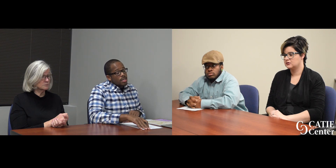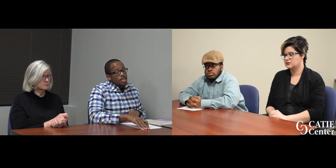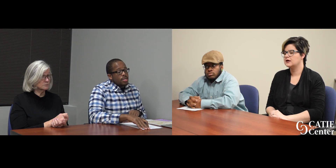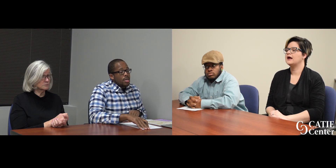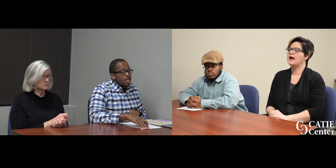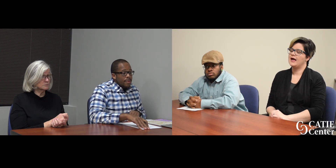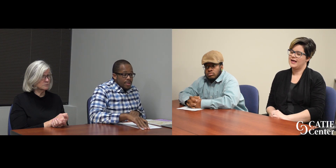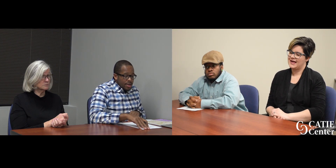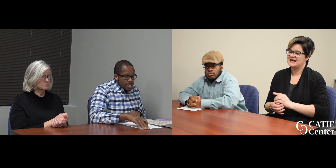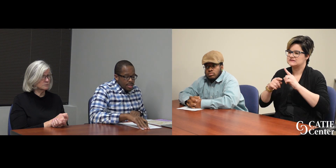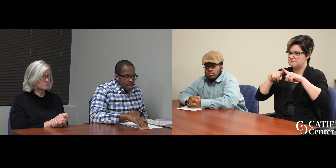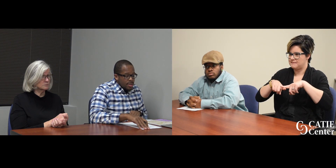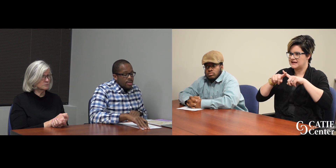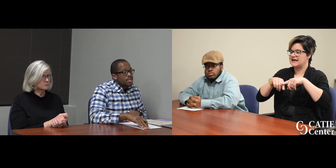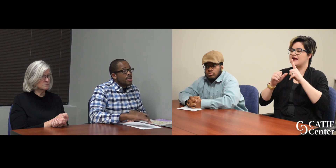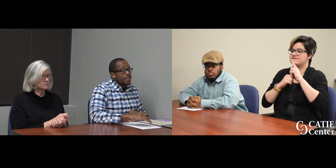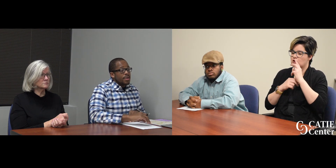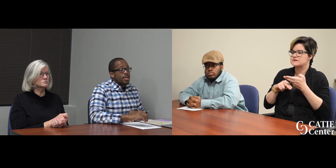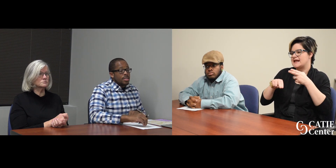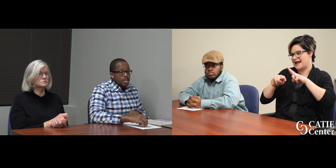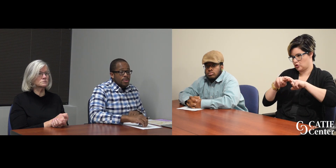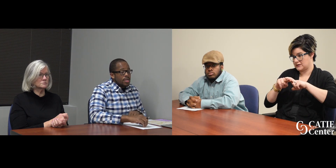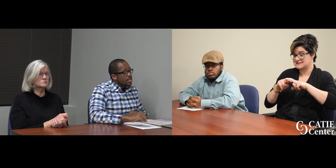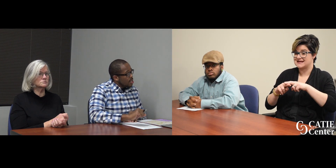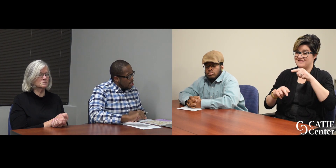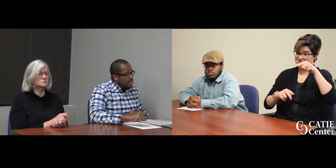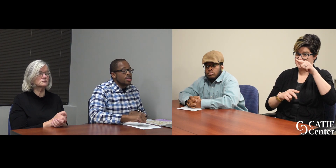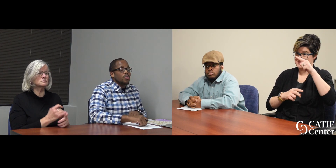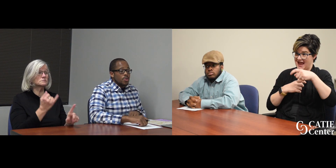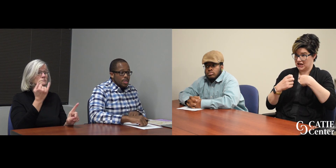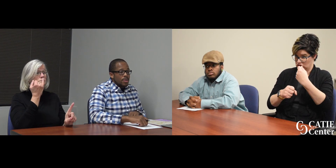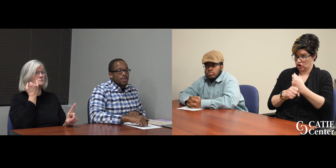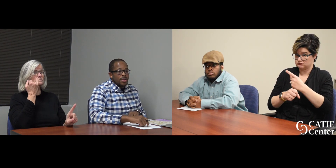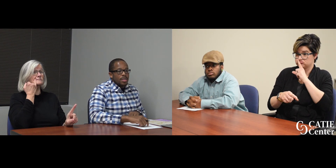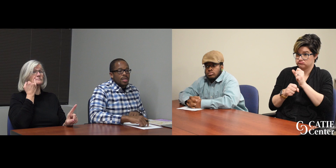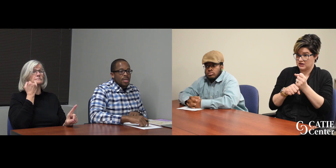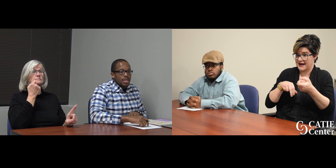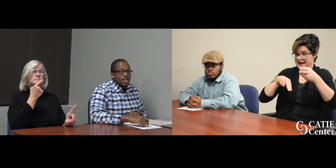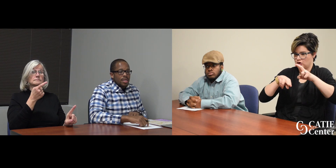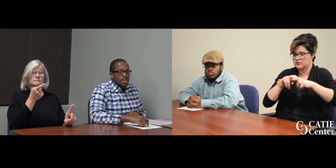It's contingent on if there is an increase, if there is an increase, yes you will get money.